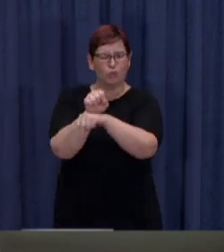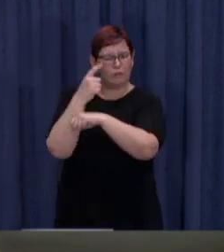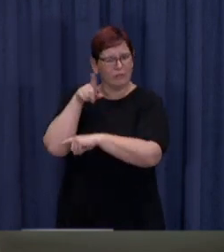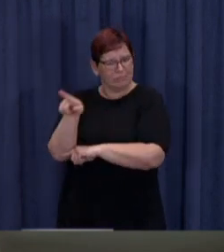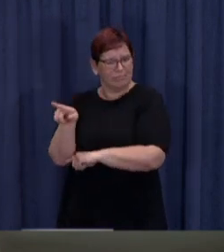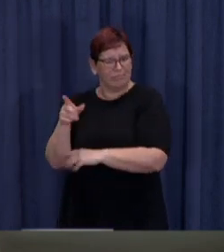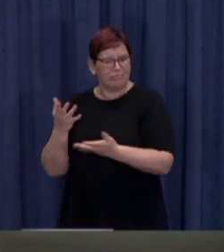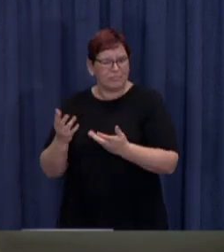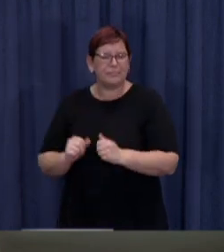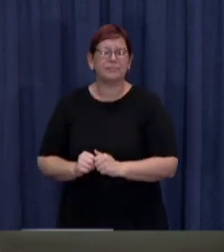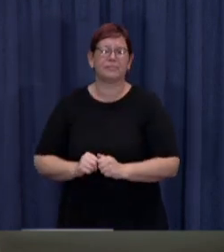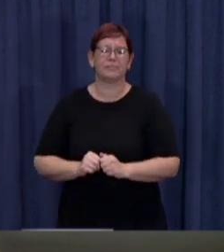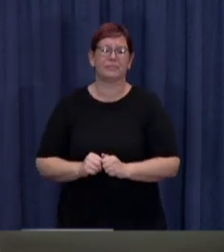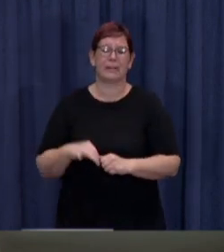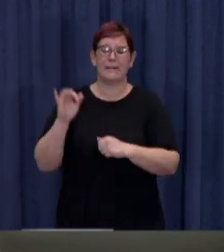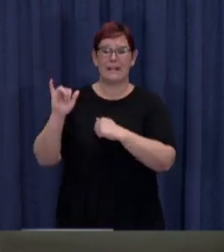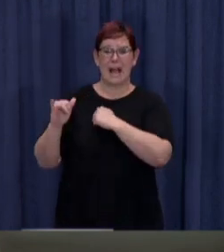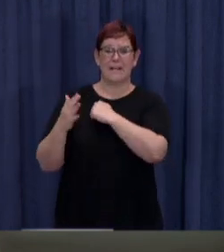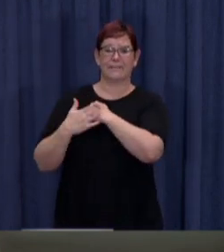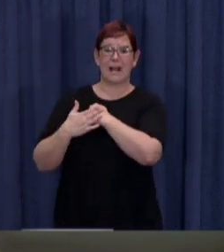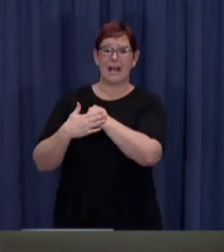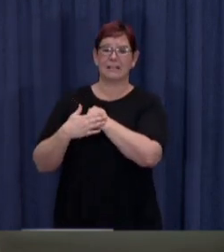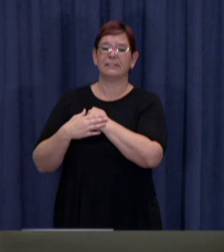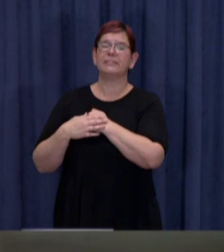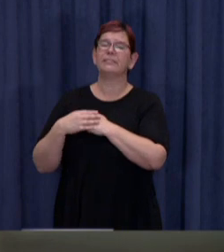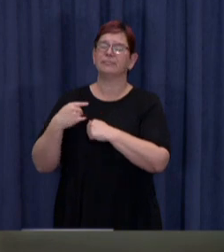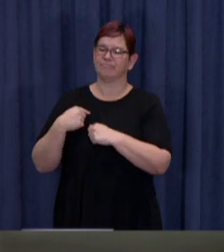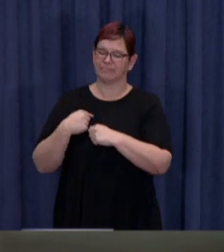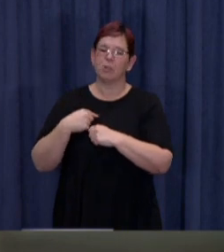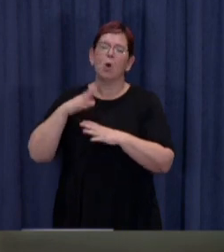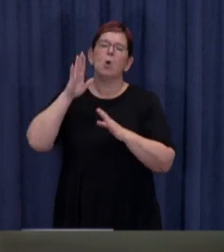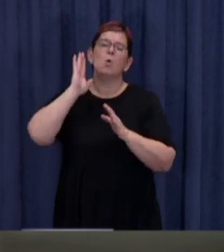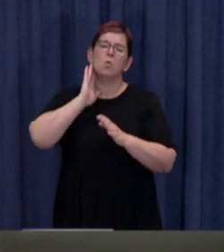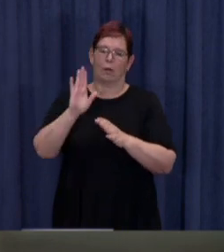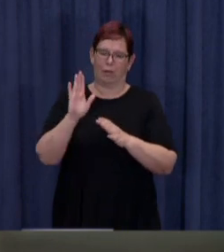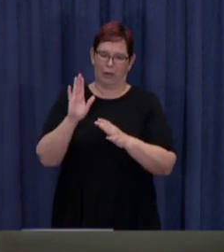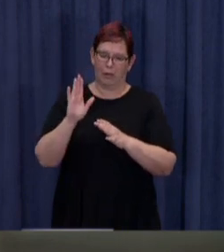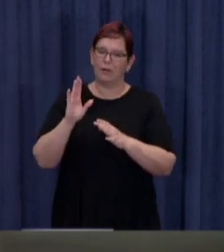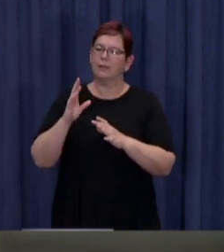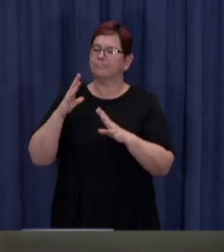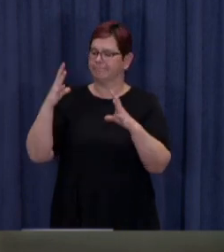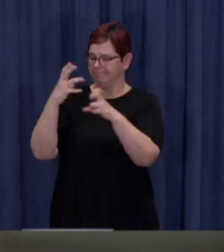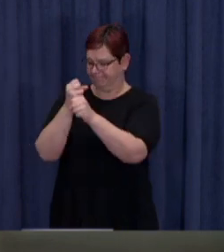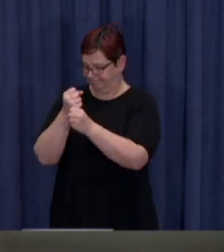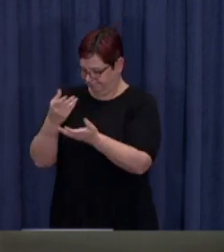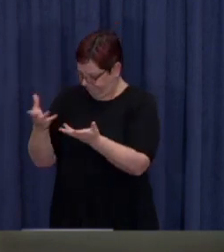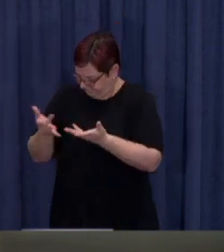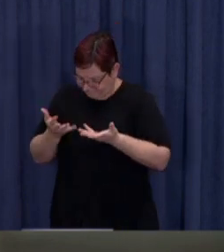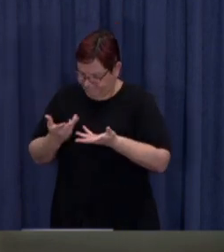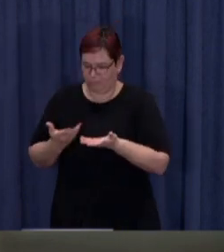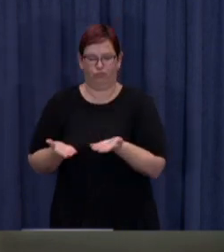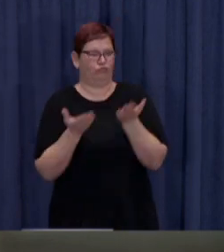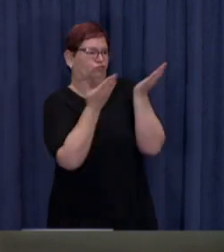advice and discuss it with the Premier because this is very much a part of I know the deliberations he is undertaking but I will just tell you my number one